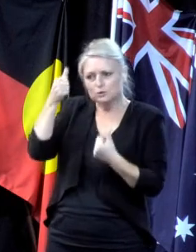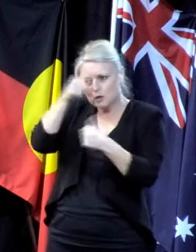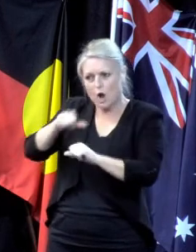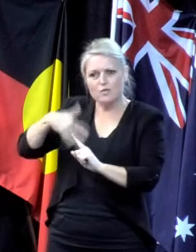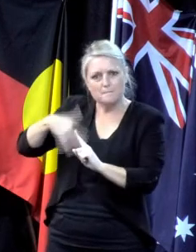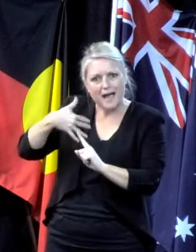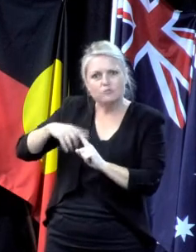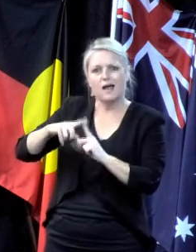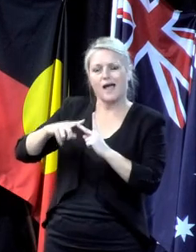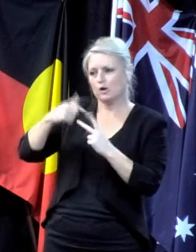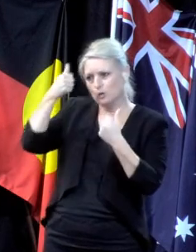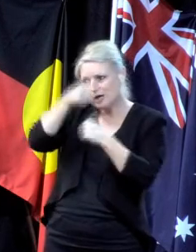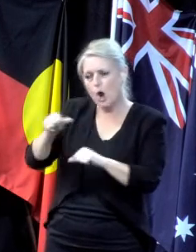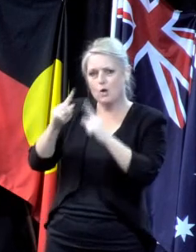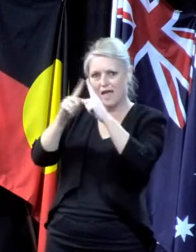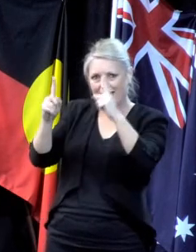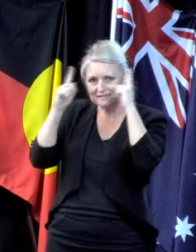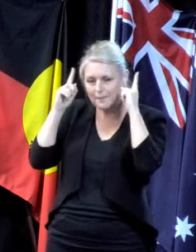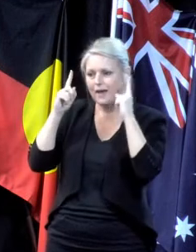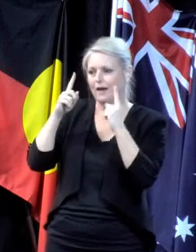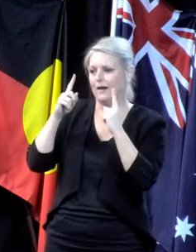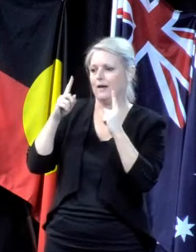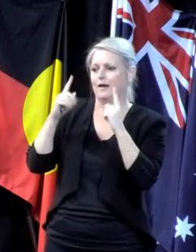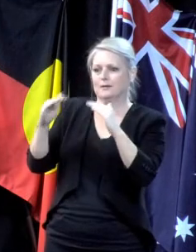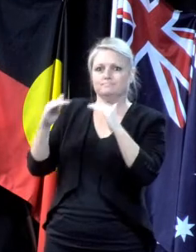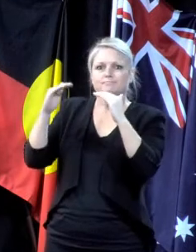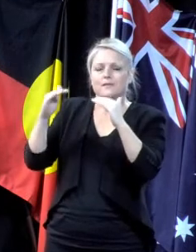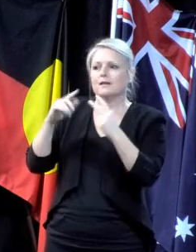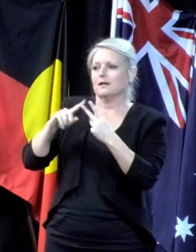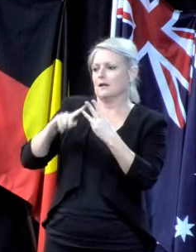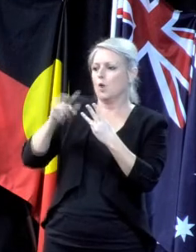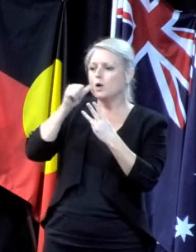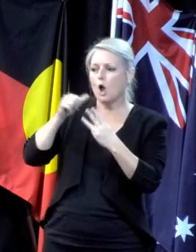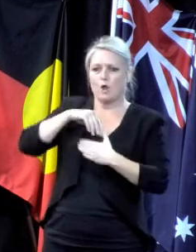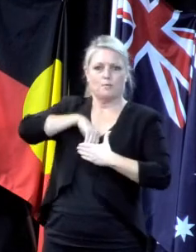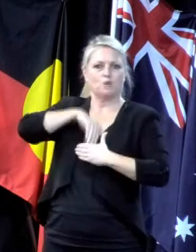know personalities that we think would make cracker teachers. So I’m really pleased with that.